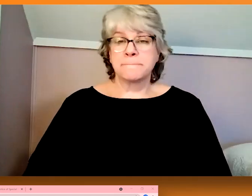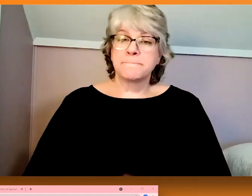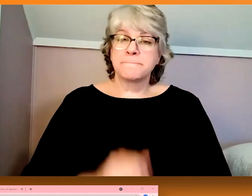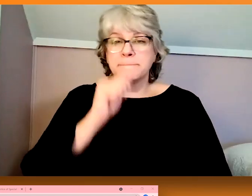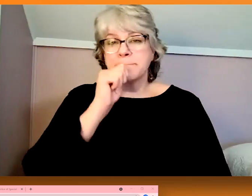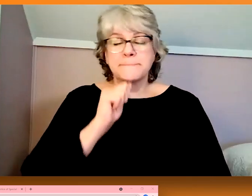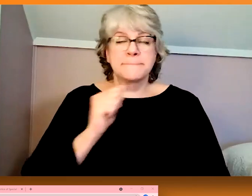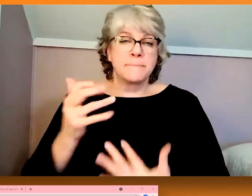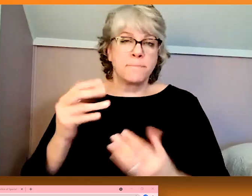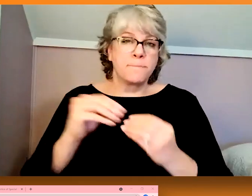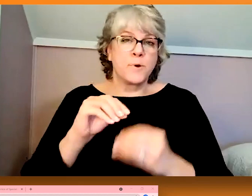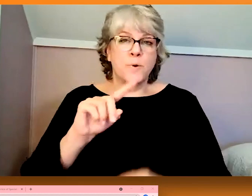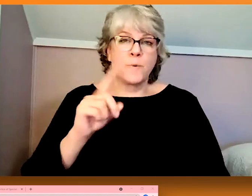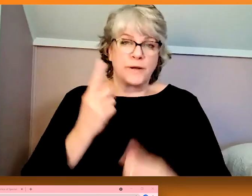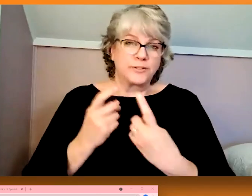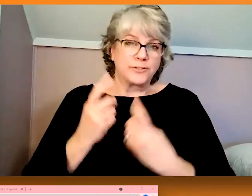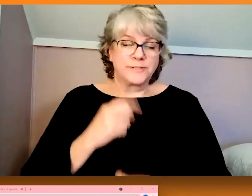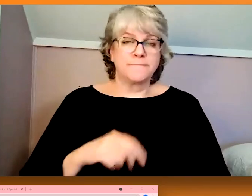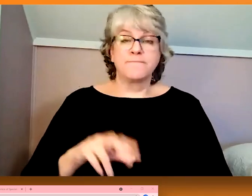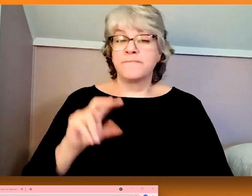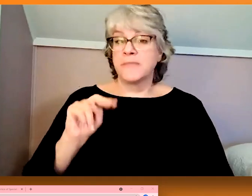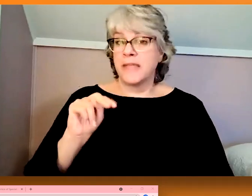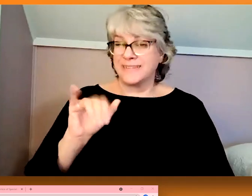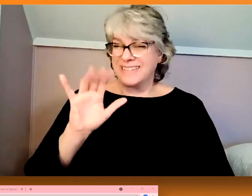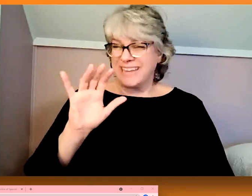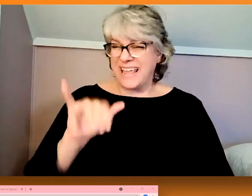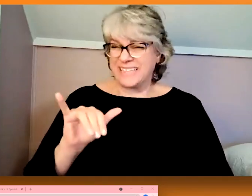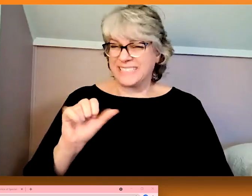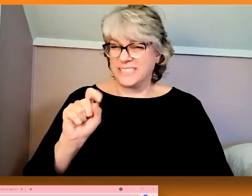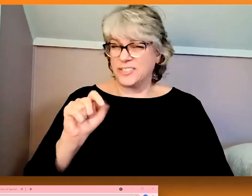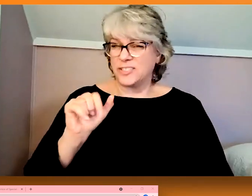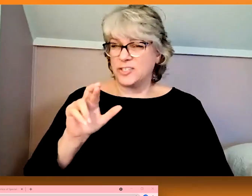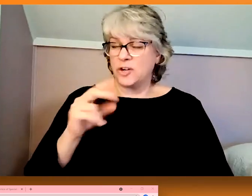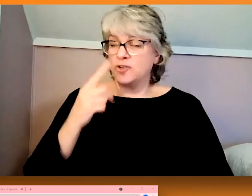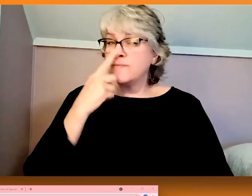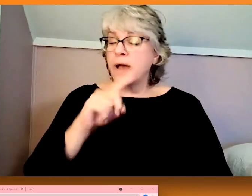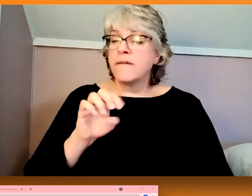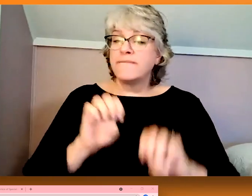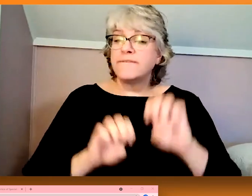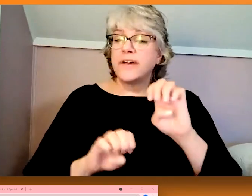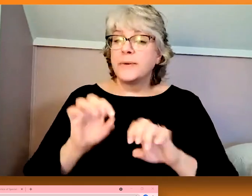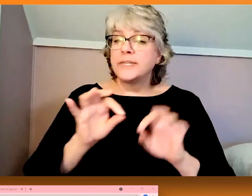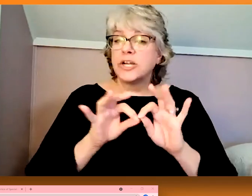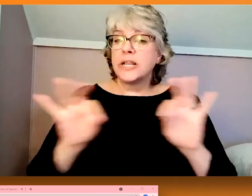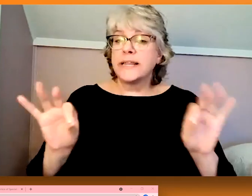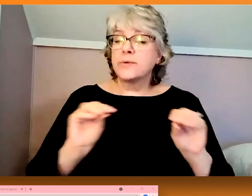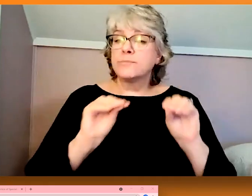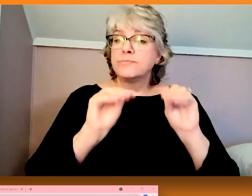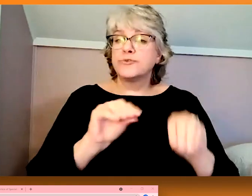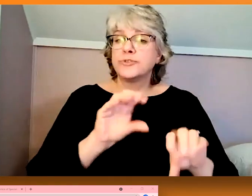While we're waiting for questions, too, Nancy-- Nancy, if you wouldn't mind putting the evaluation link